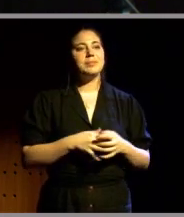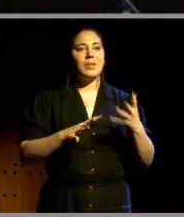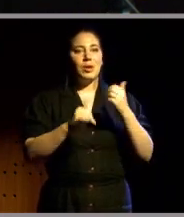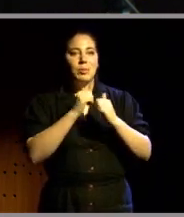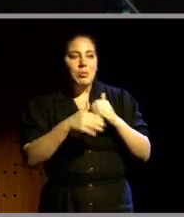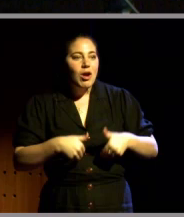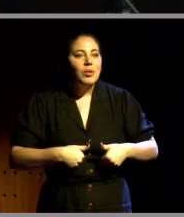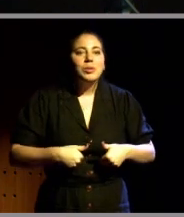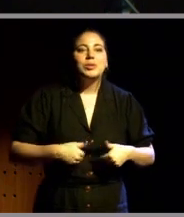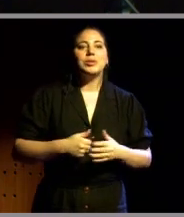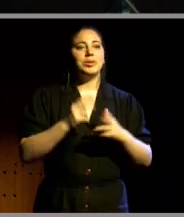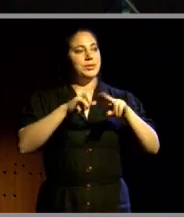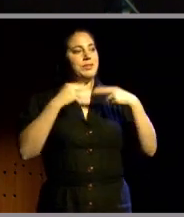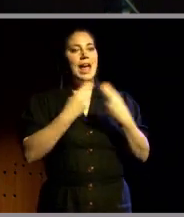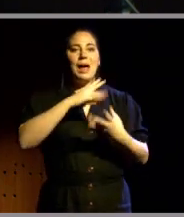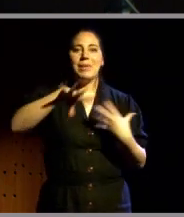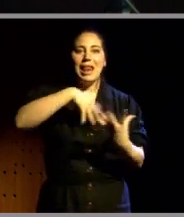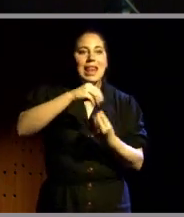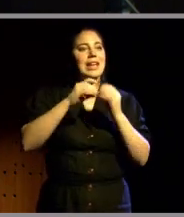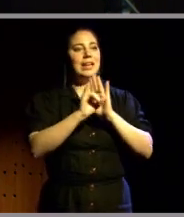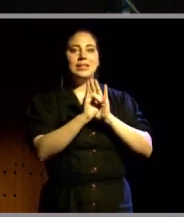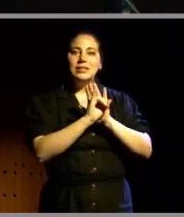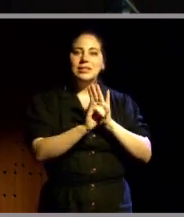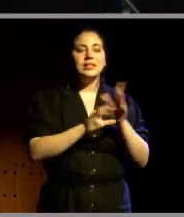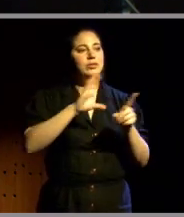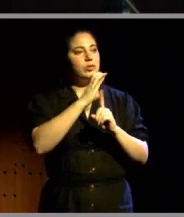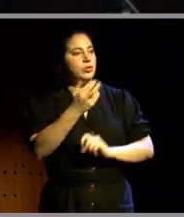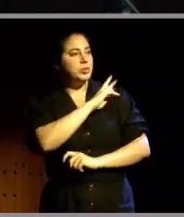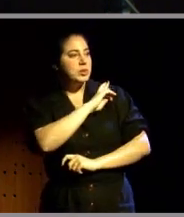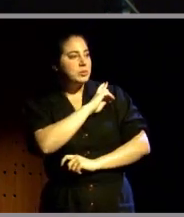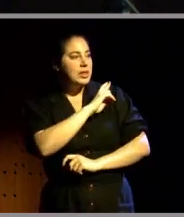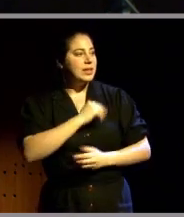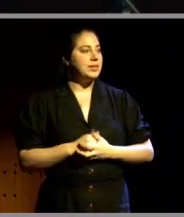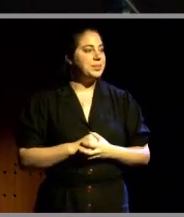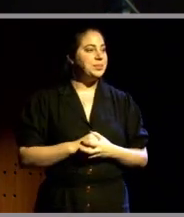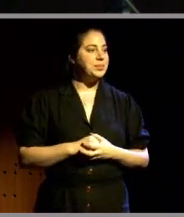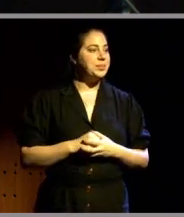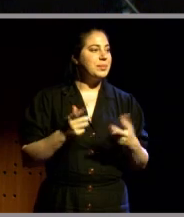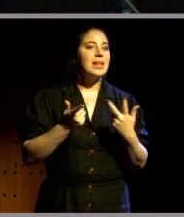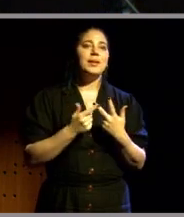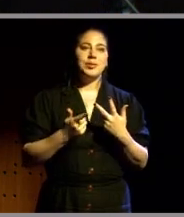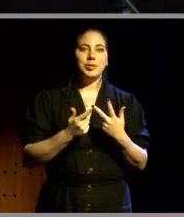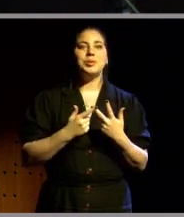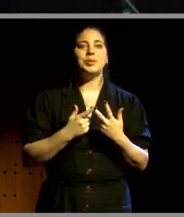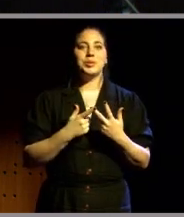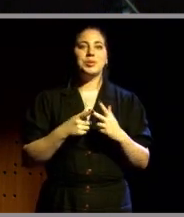family, identity, cultural responsibilities. And also, you know, the overall show speaks about what it is to